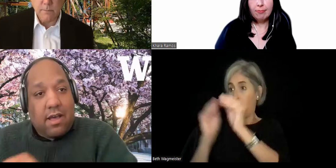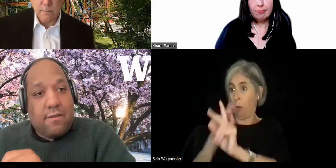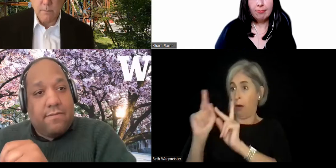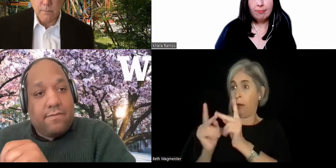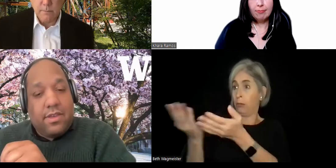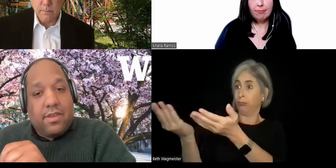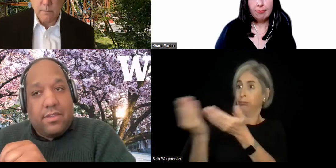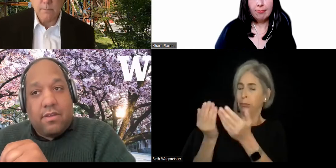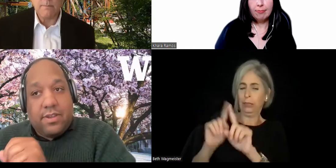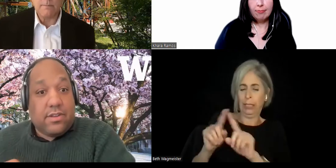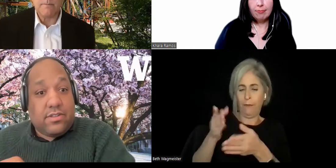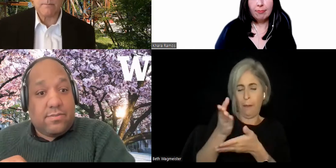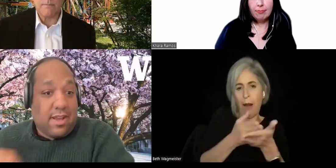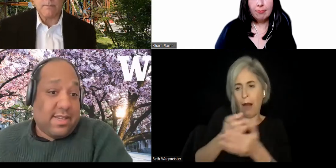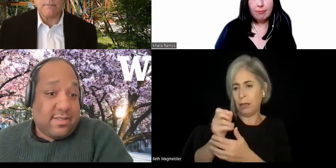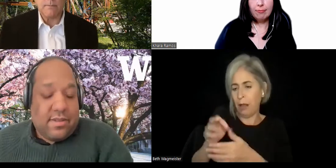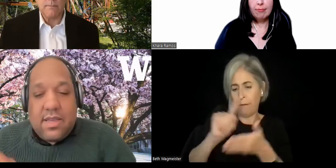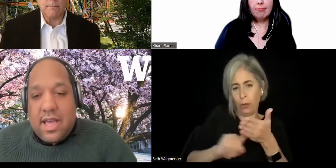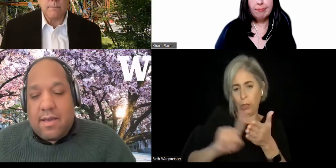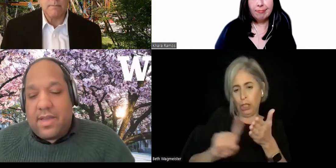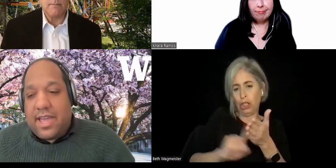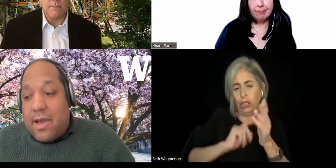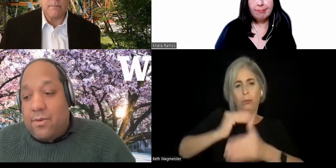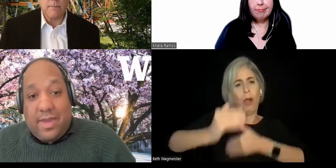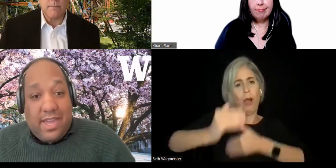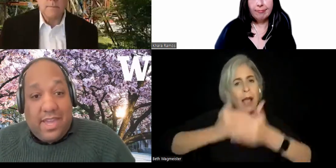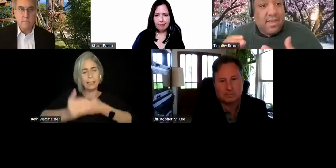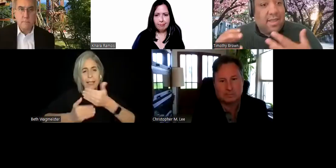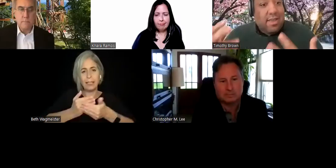we think about diversity and bring